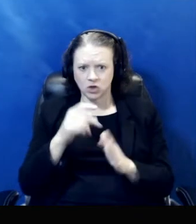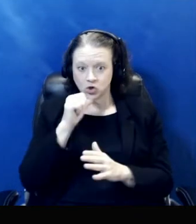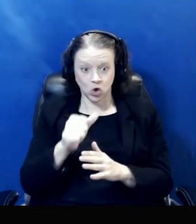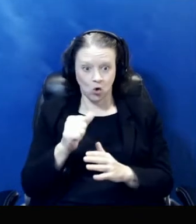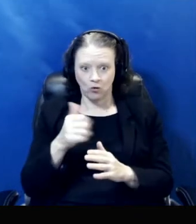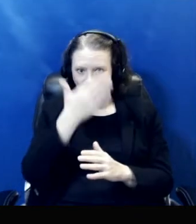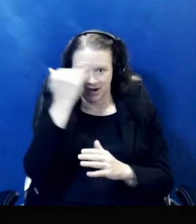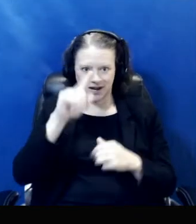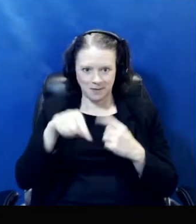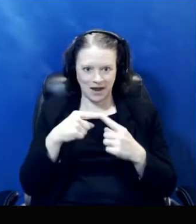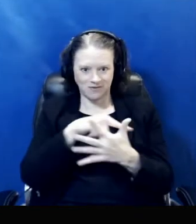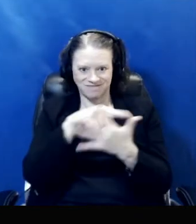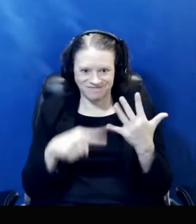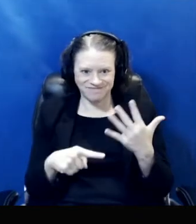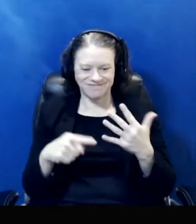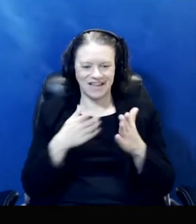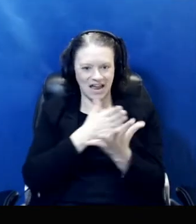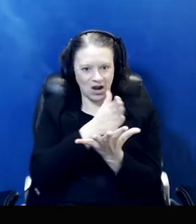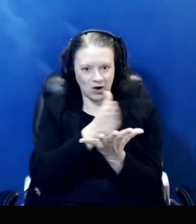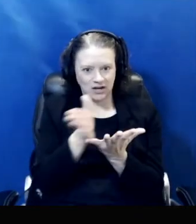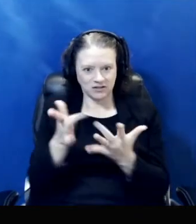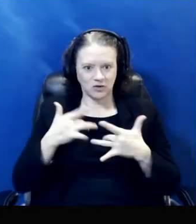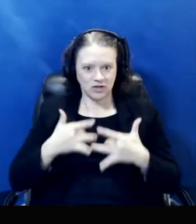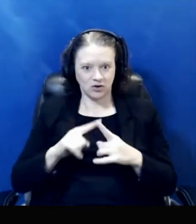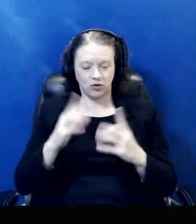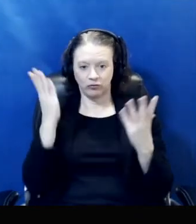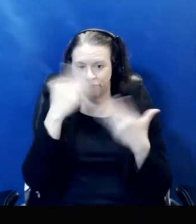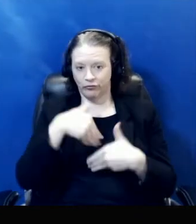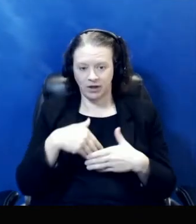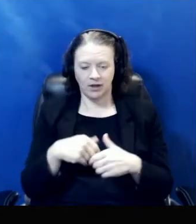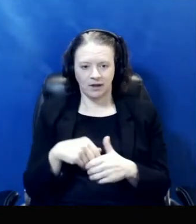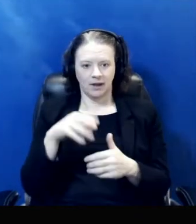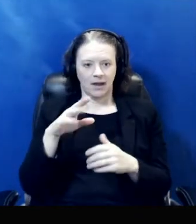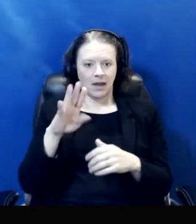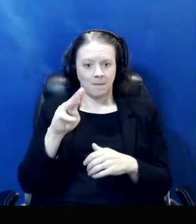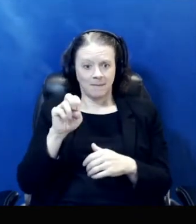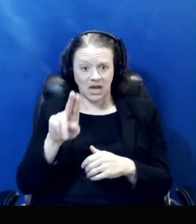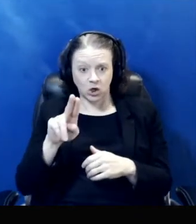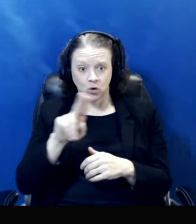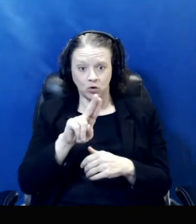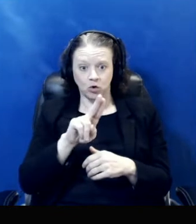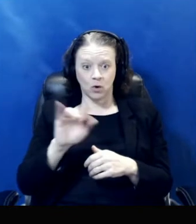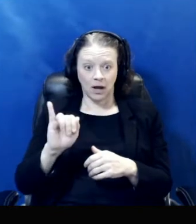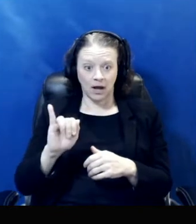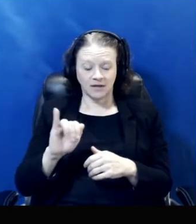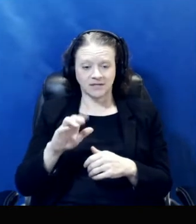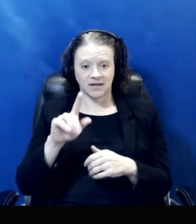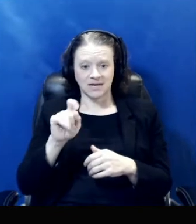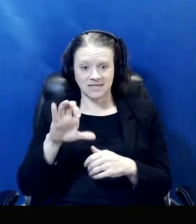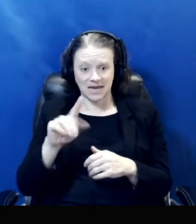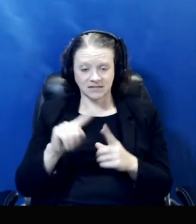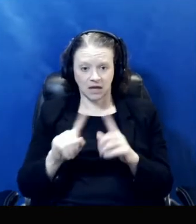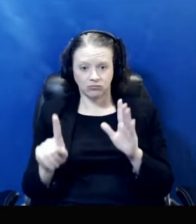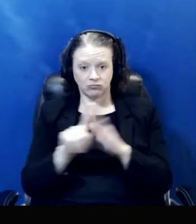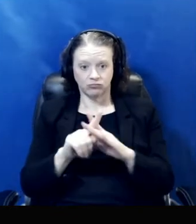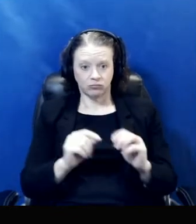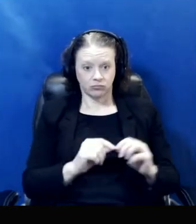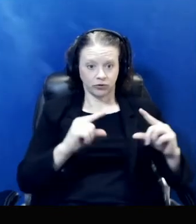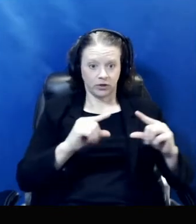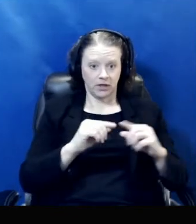So text in menu UIs, text that appears on screen during active gameplay, whether that's in the HUD, or notifications, and friend invites,